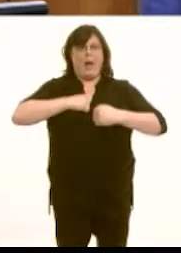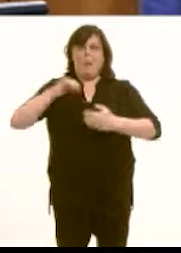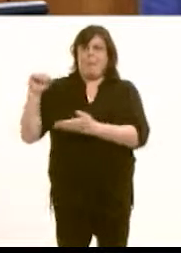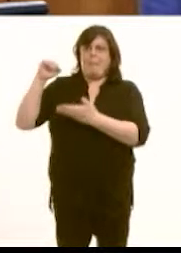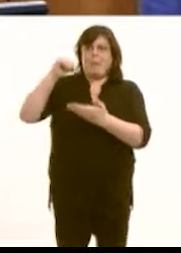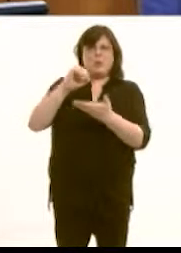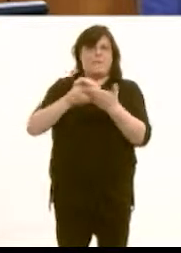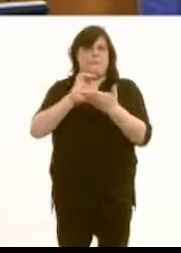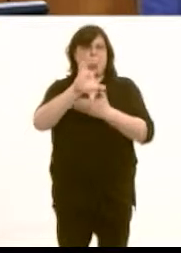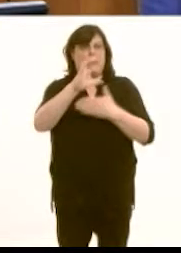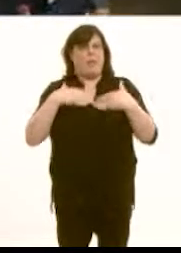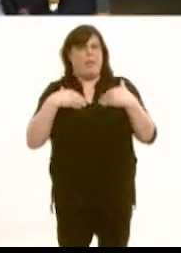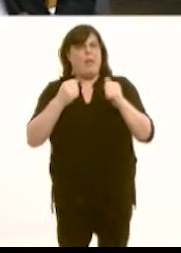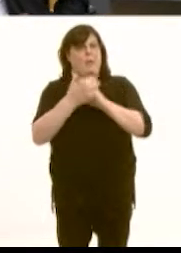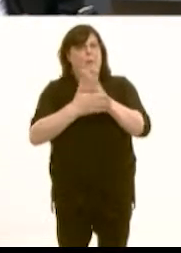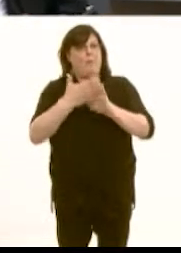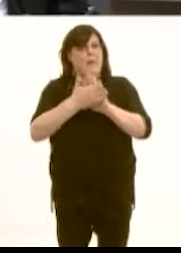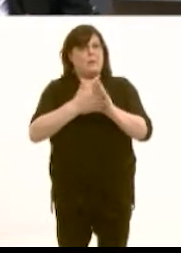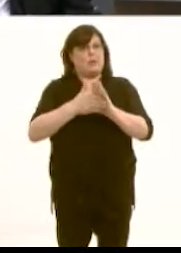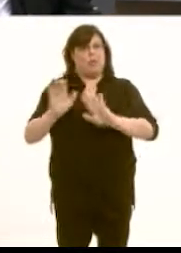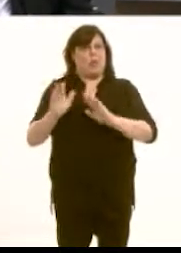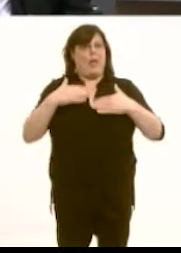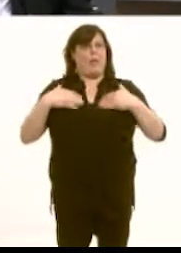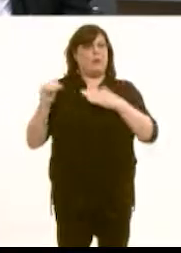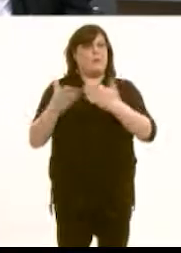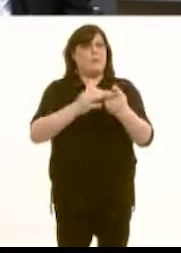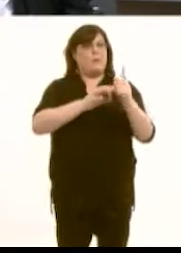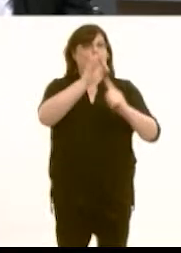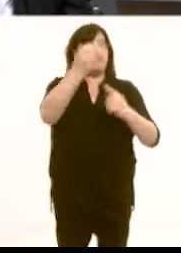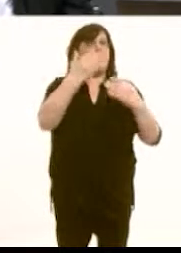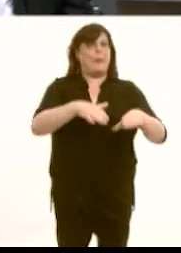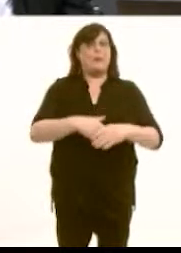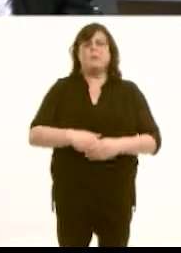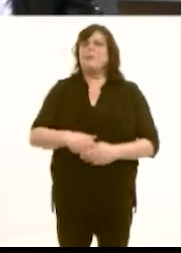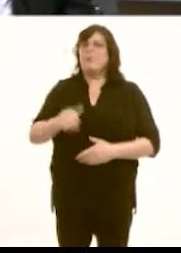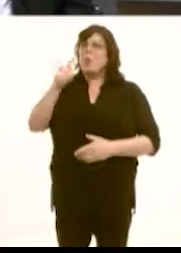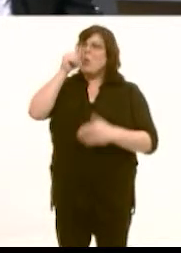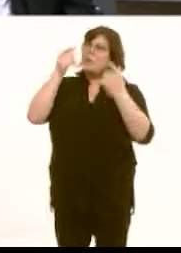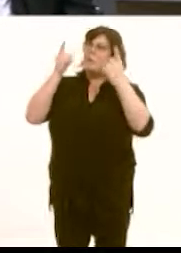Mick Antoniw: First Minister, the Association of Directors of Adult Social Services state